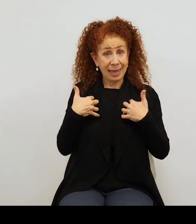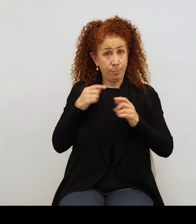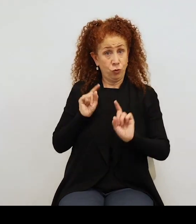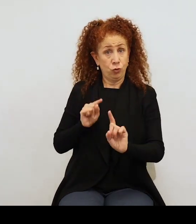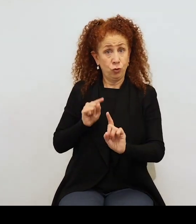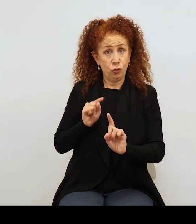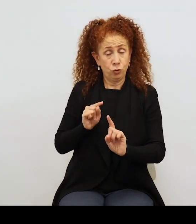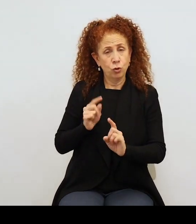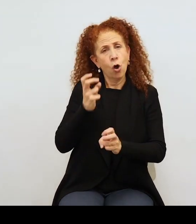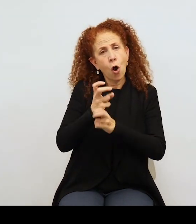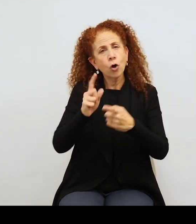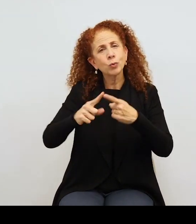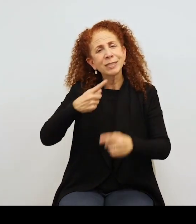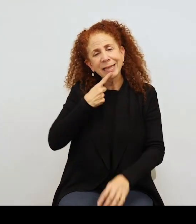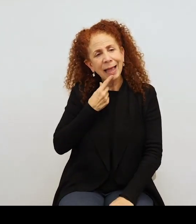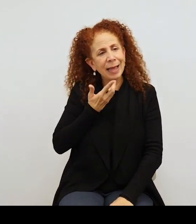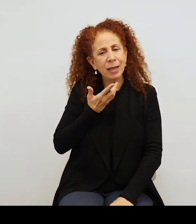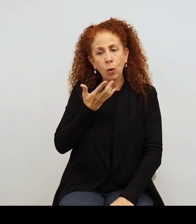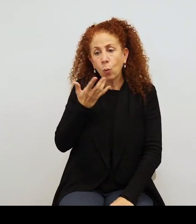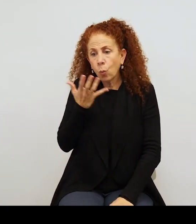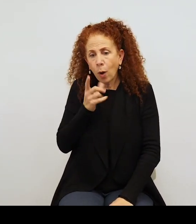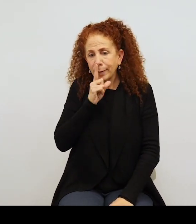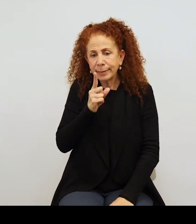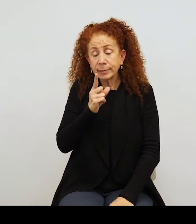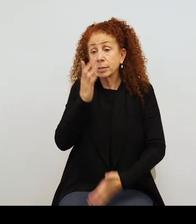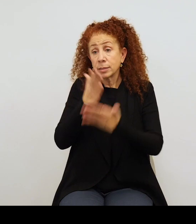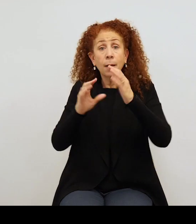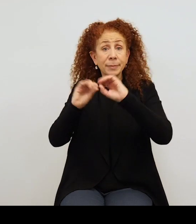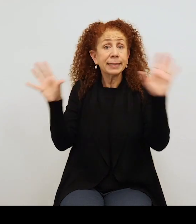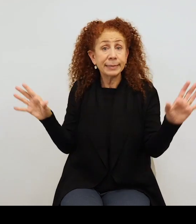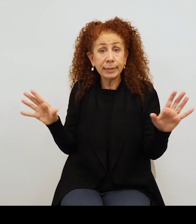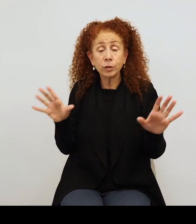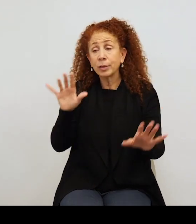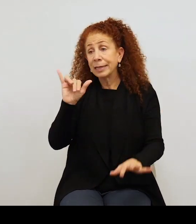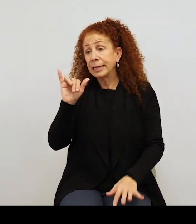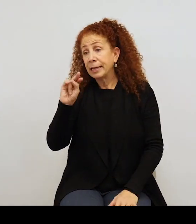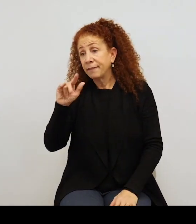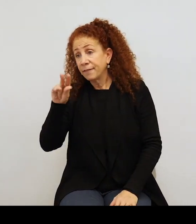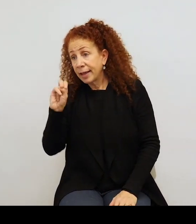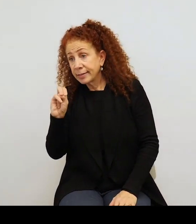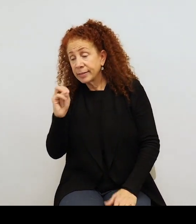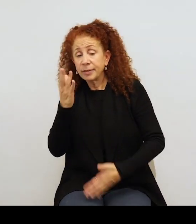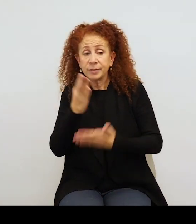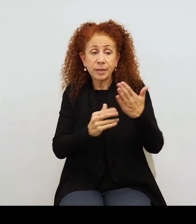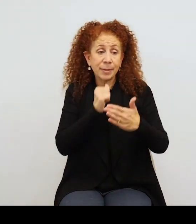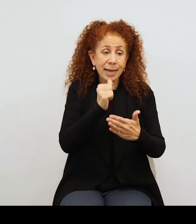it's hard to say what is-- some it's clear to say what's invasive, what's not in a bad way.